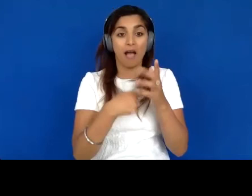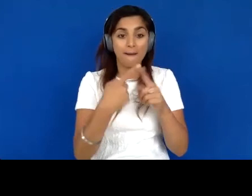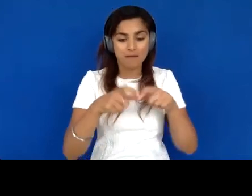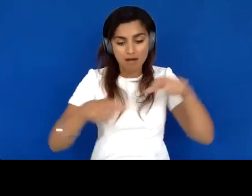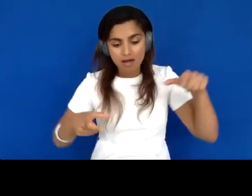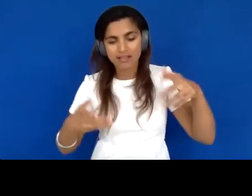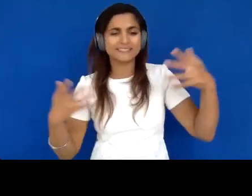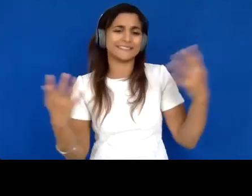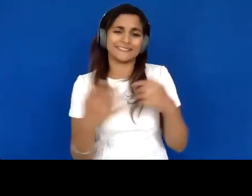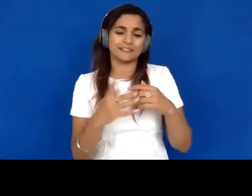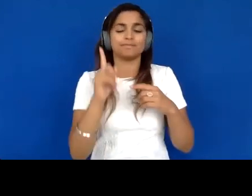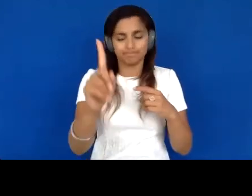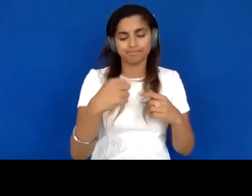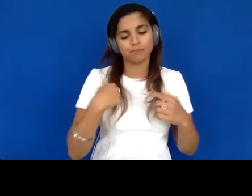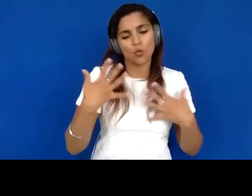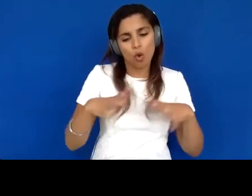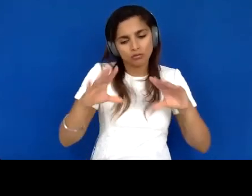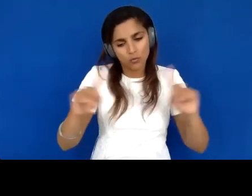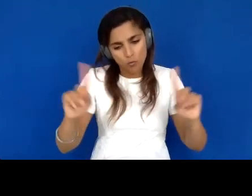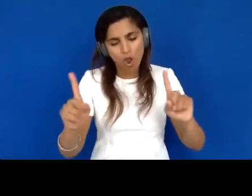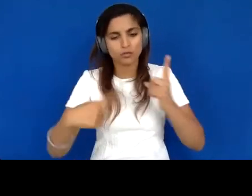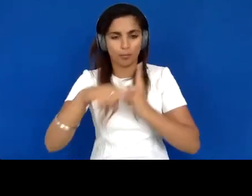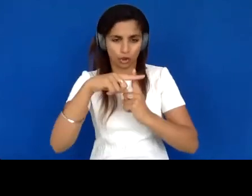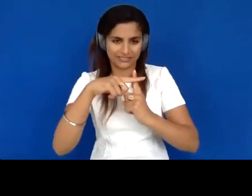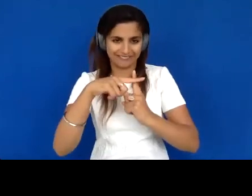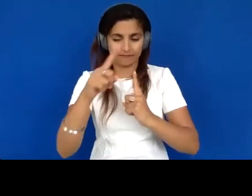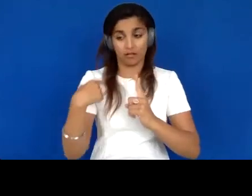denigrate the work of channel 4 so far for I believe they have gone a long way